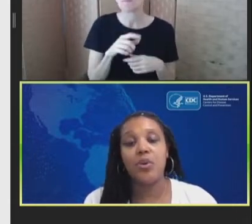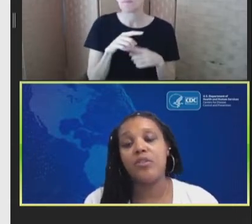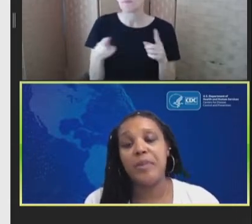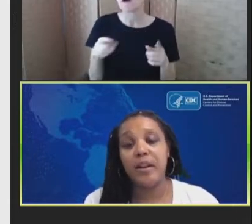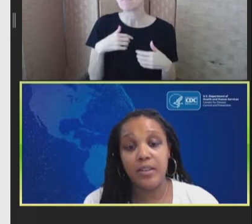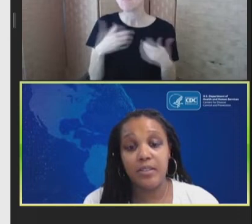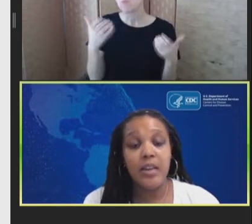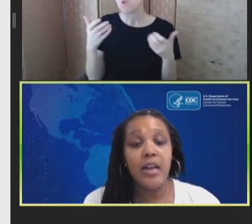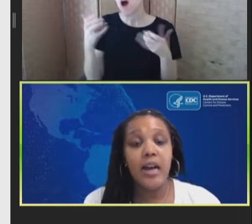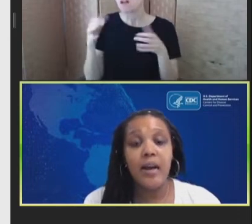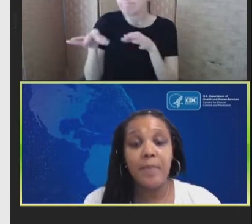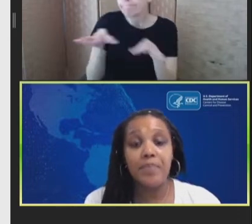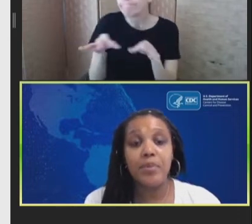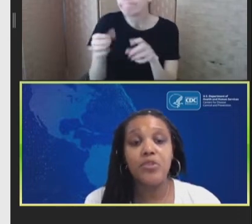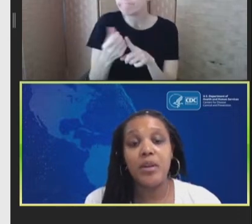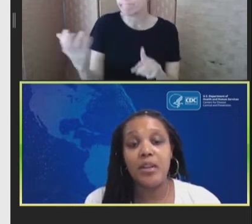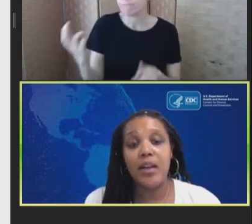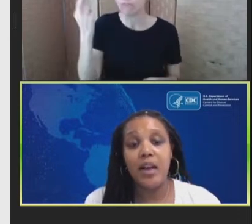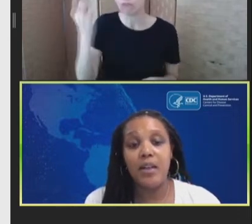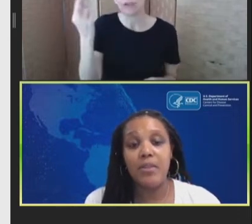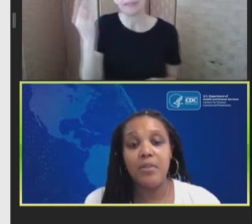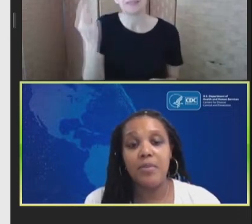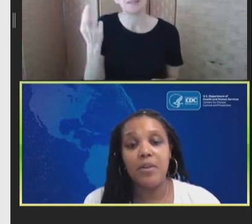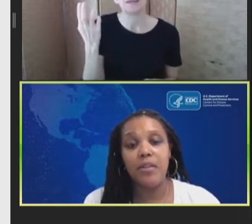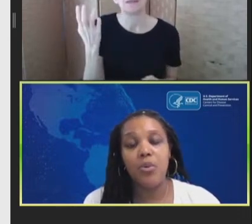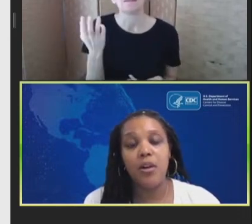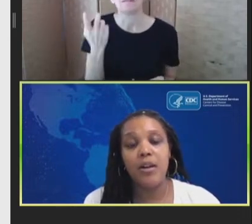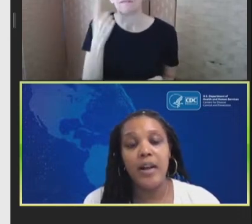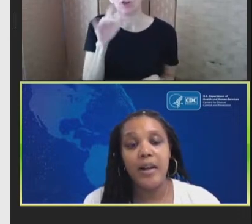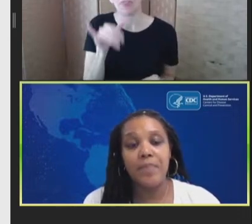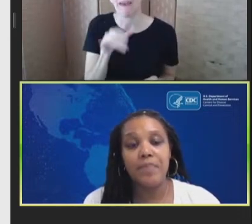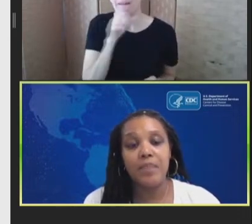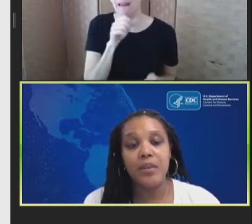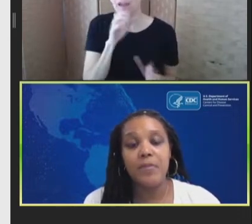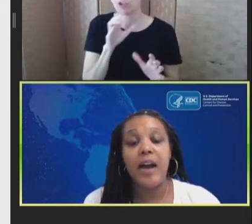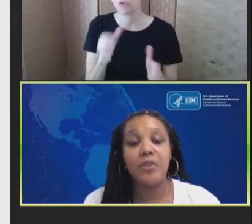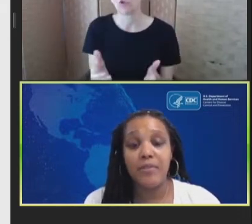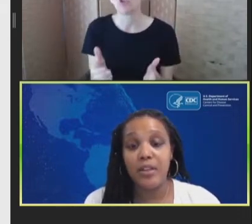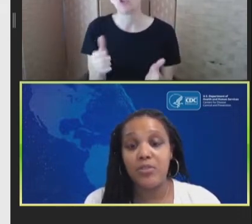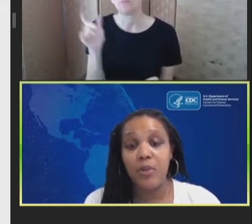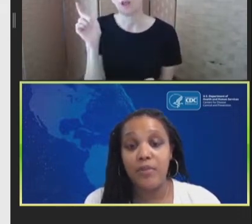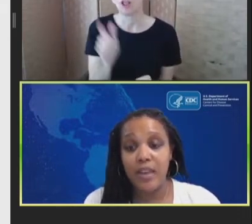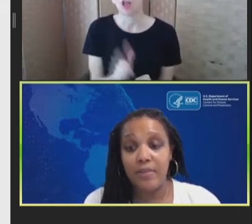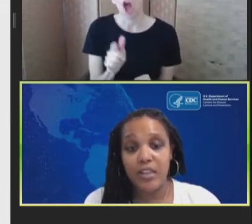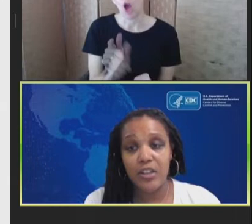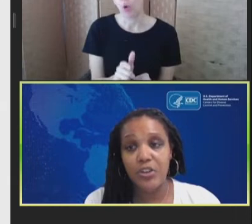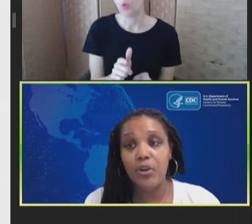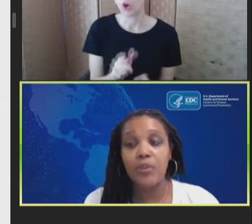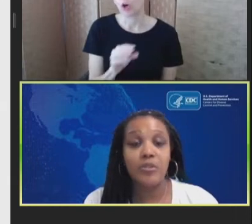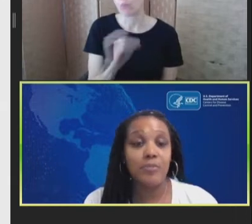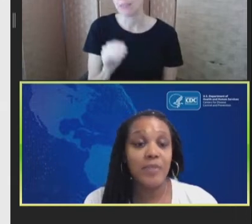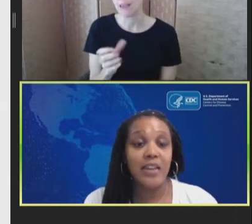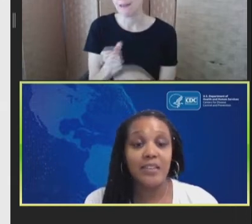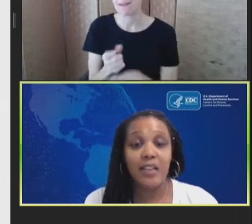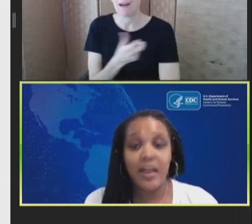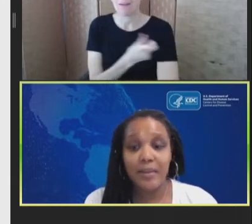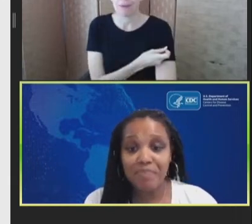there were disparities between the lower five to 11, and 12- to 17-year-olds, next slide.